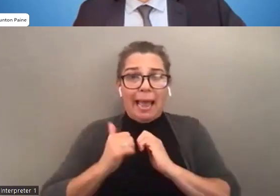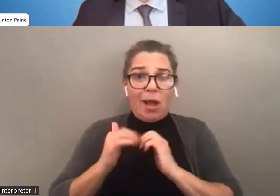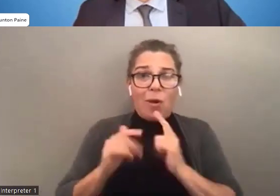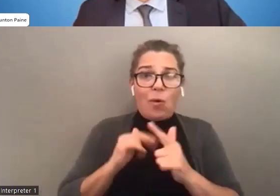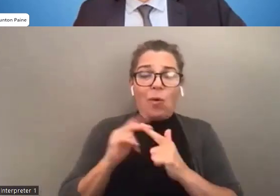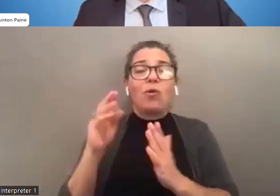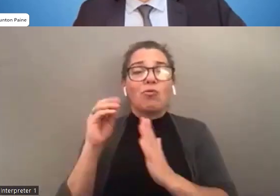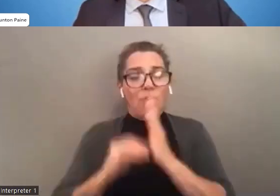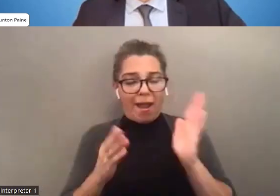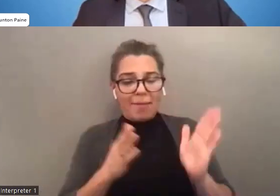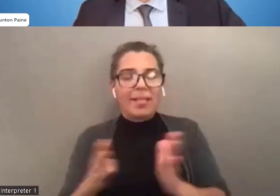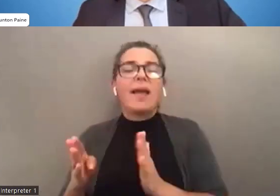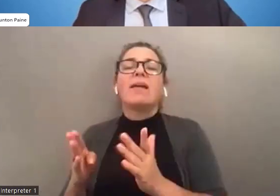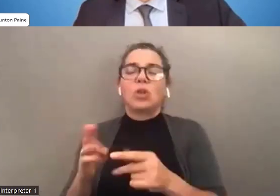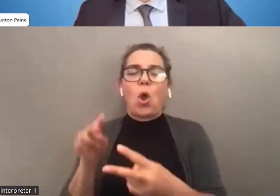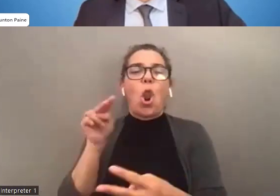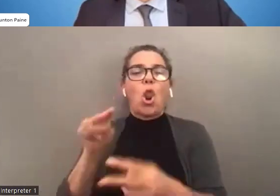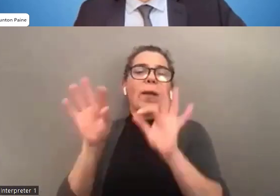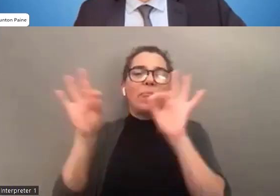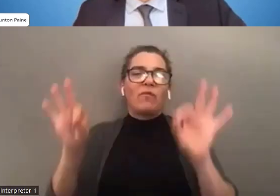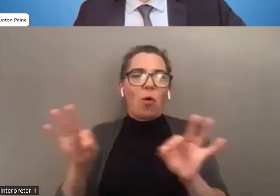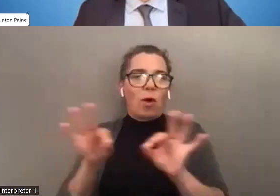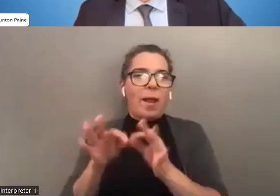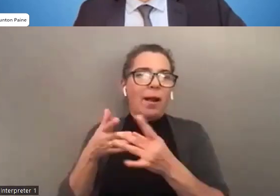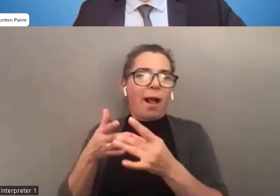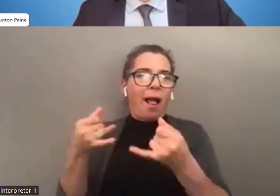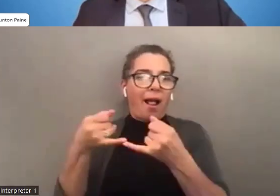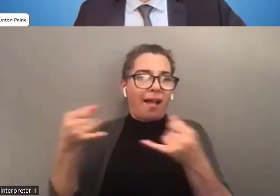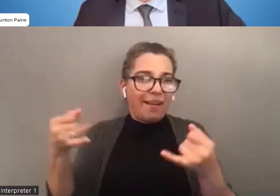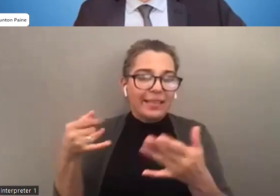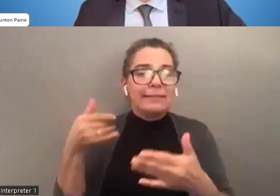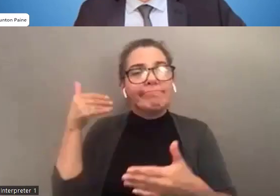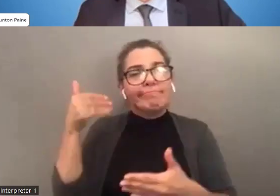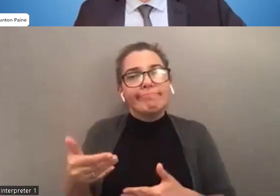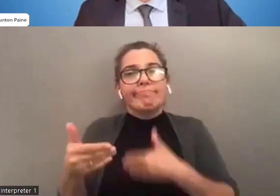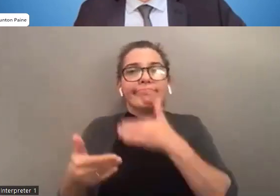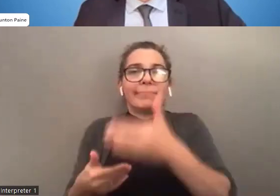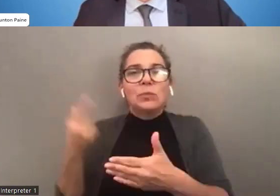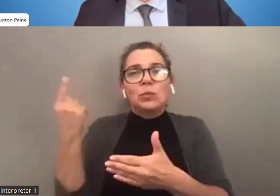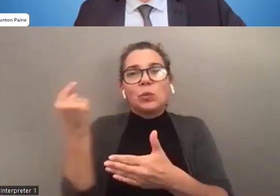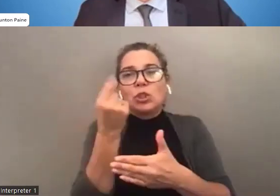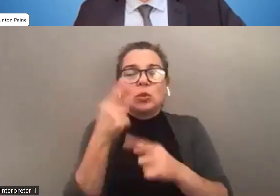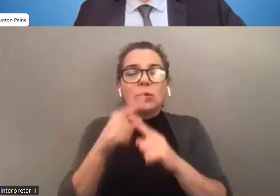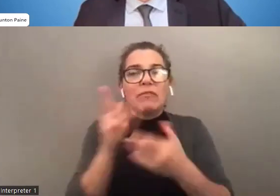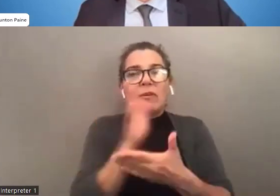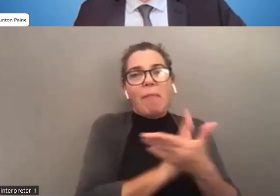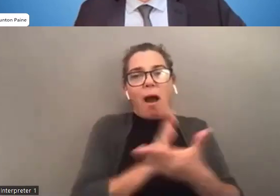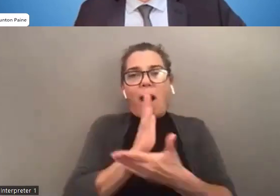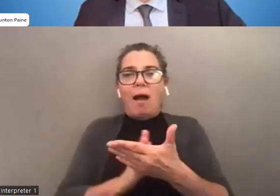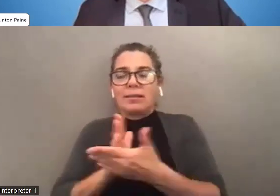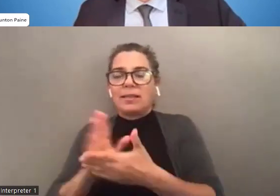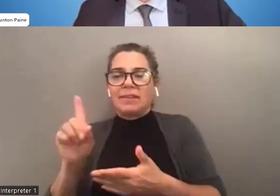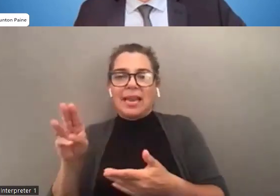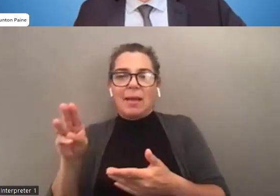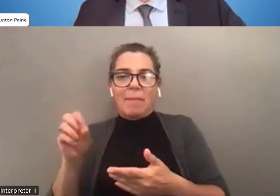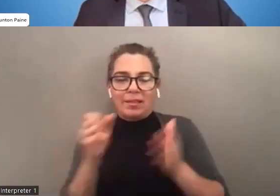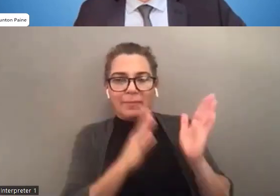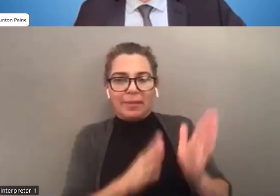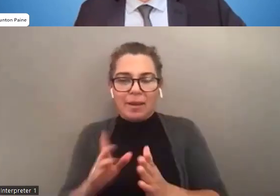then you might want to take a look at the format page, it just steps you through the elements of a DMS plan to make sure that you are not forgetting anything,